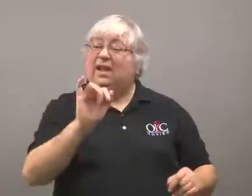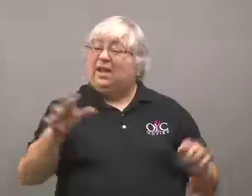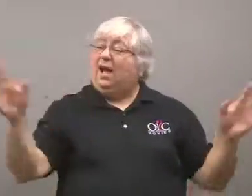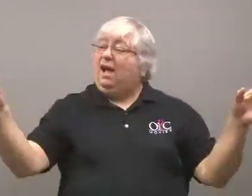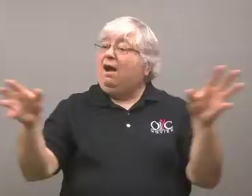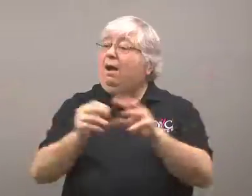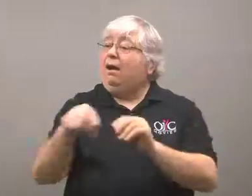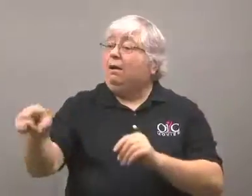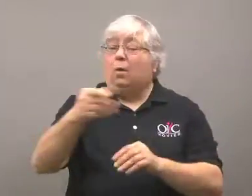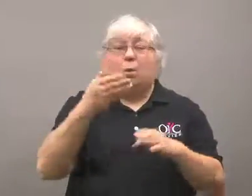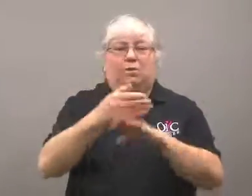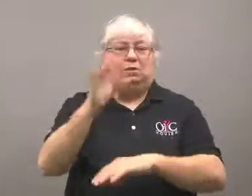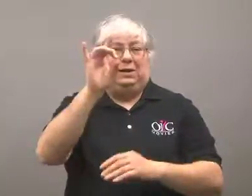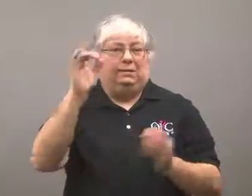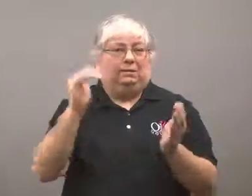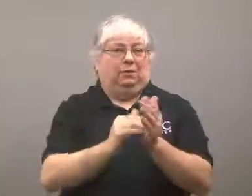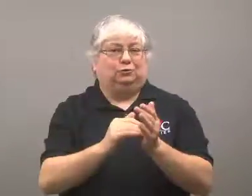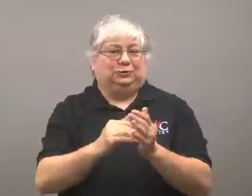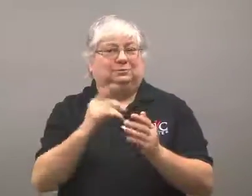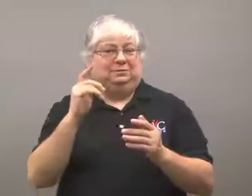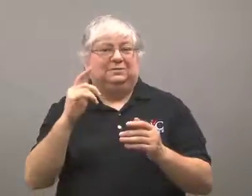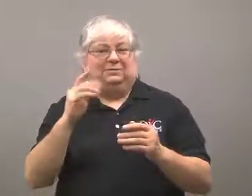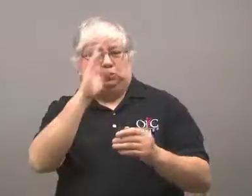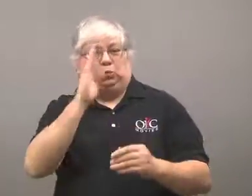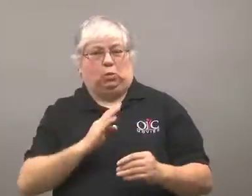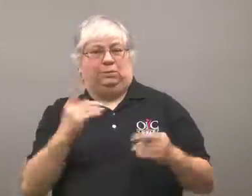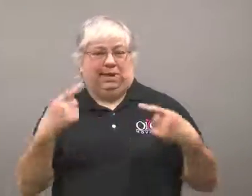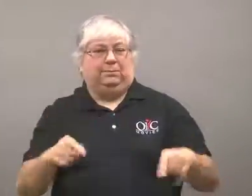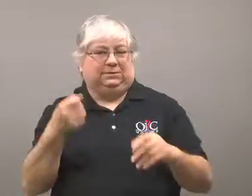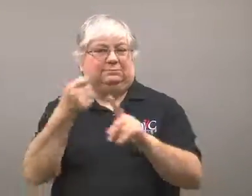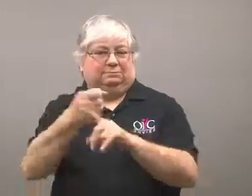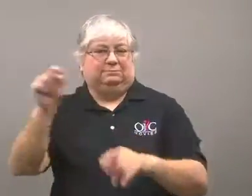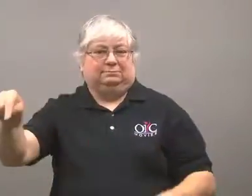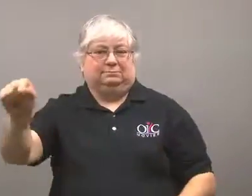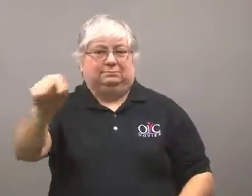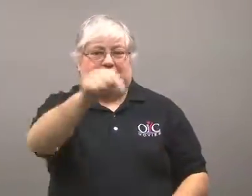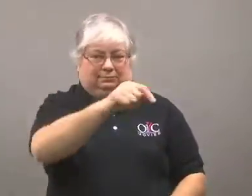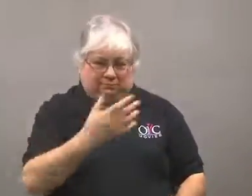This group had a total of over 8,000 strokes.